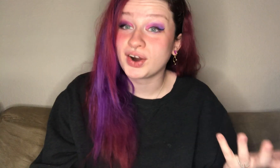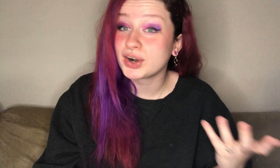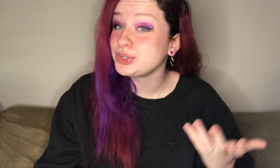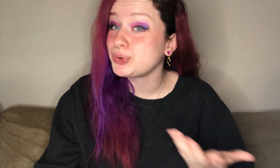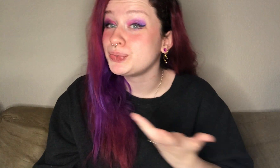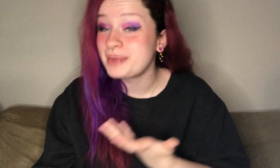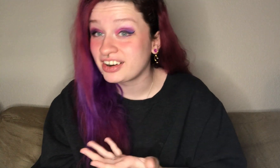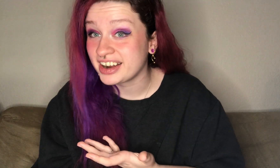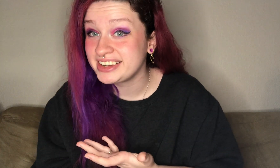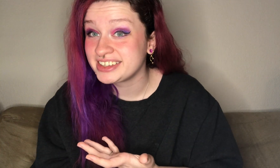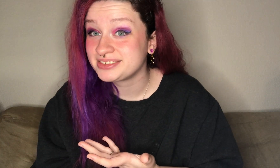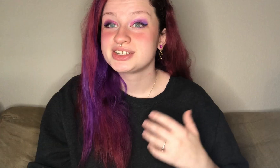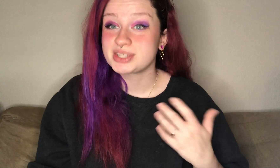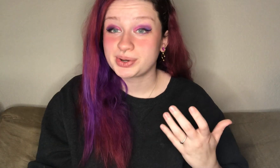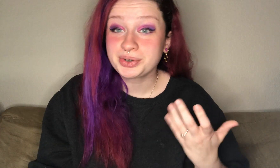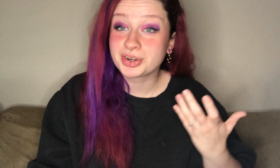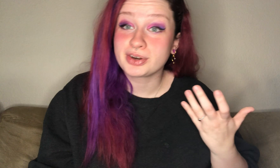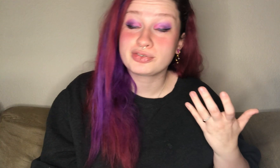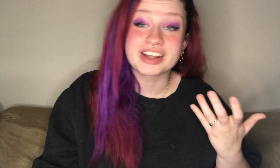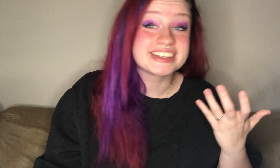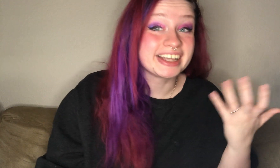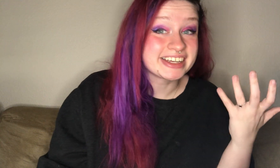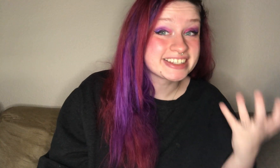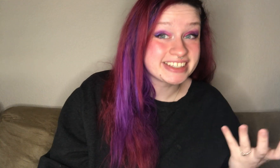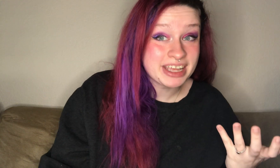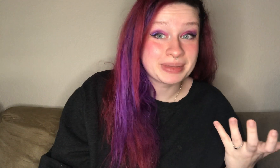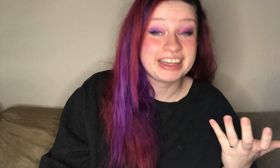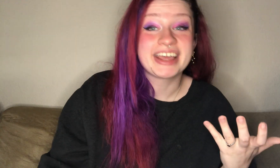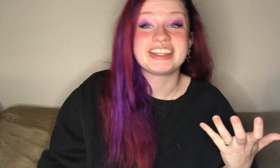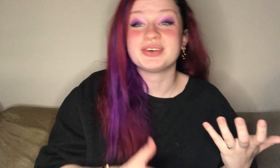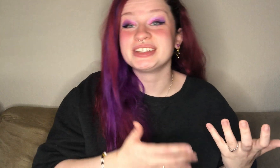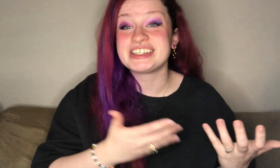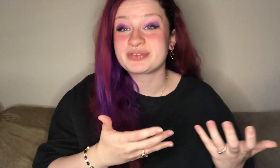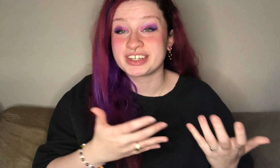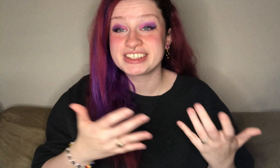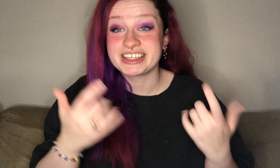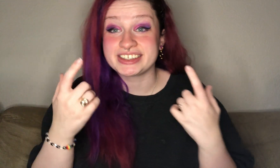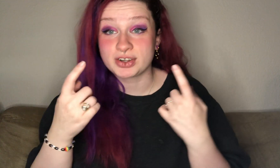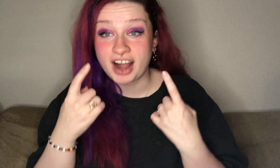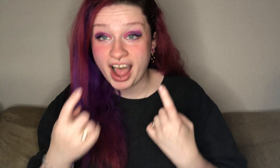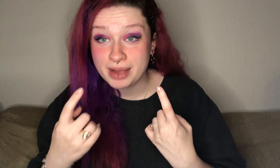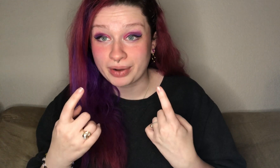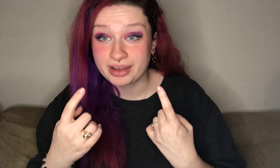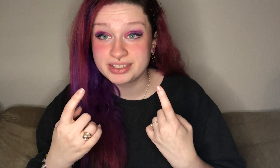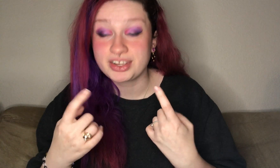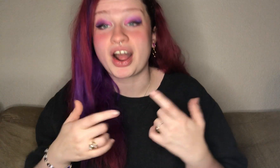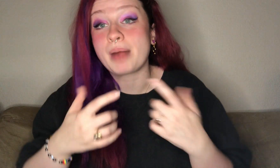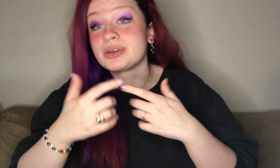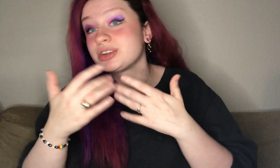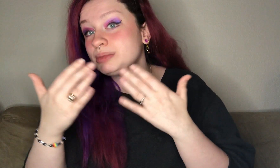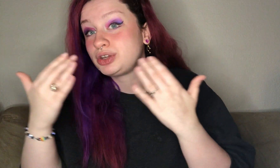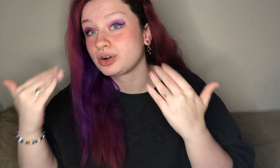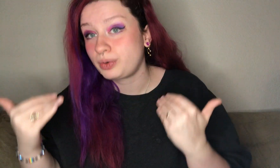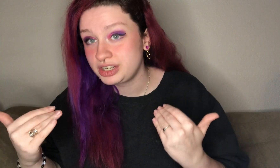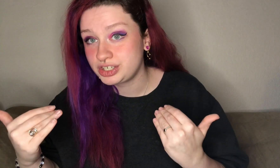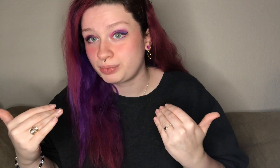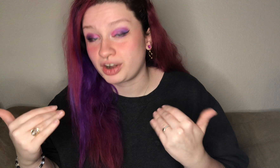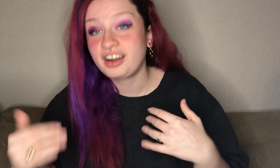"are you married?" so you're gonna phrase it like a statement and the only difference is your eyebrows your eyebrows are going to be your question mark